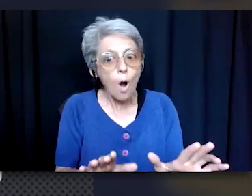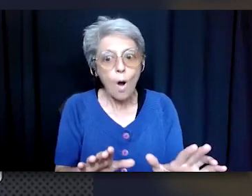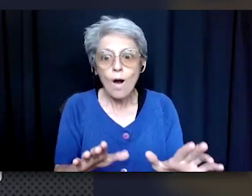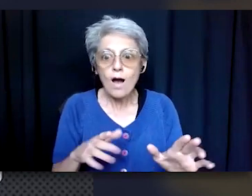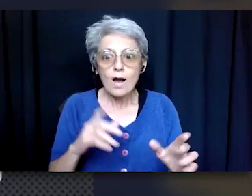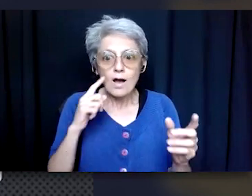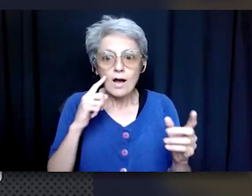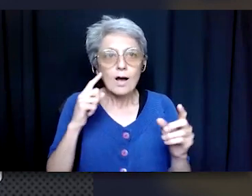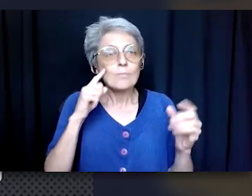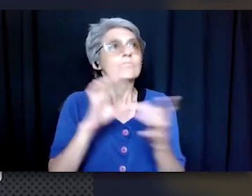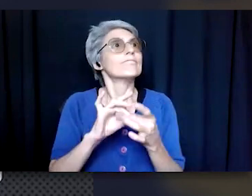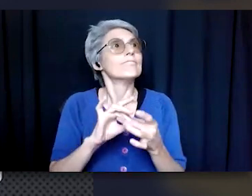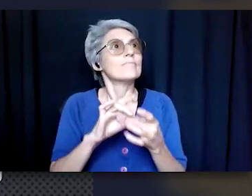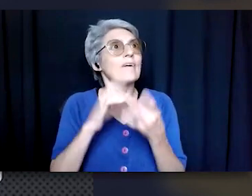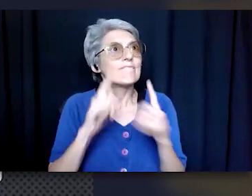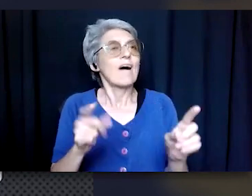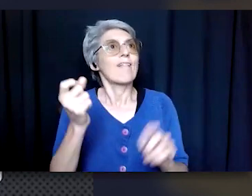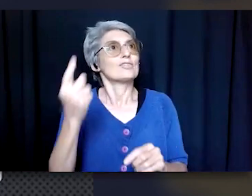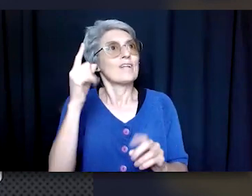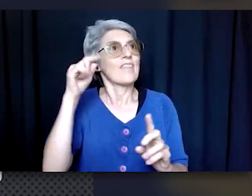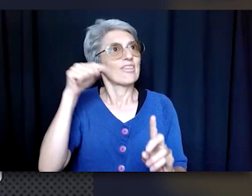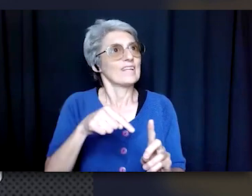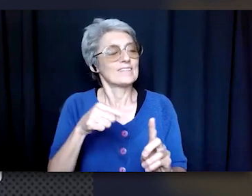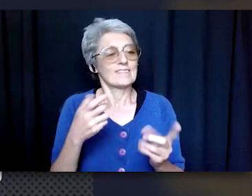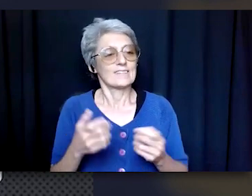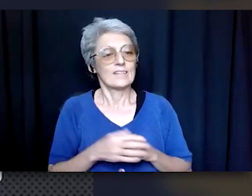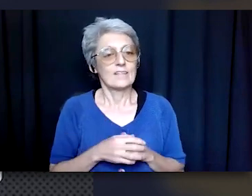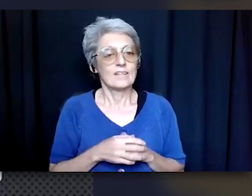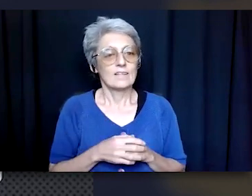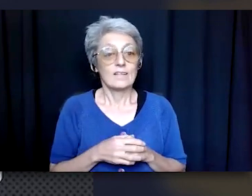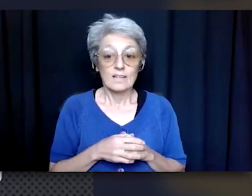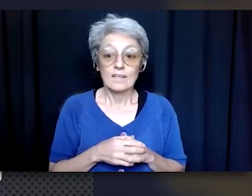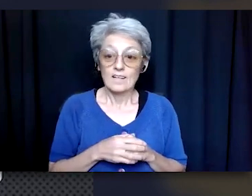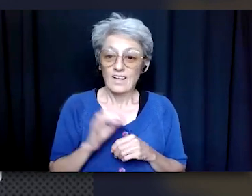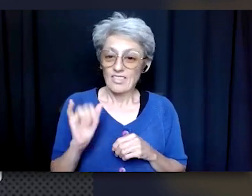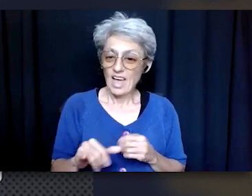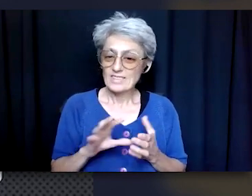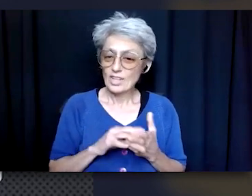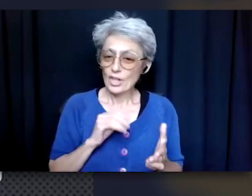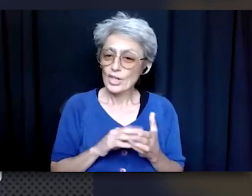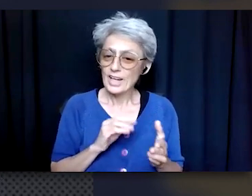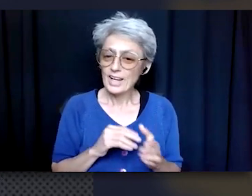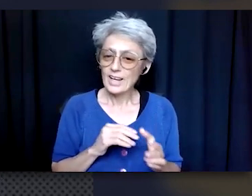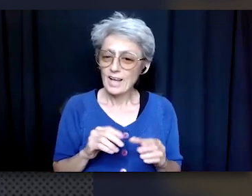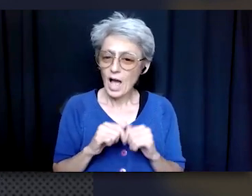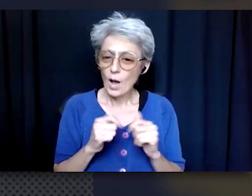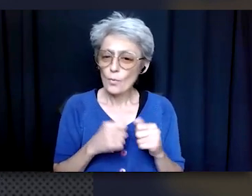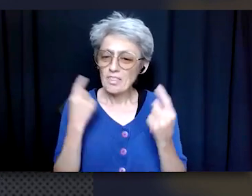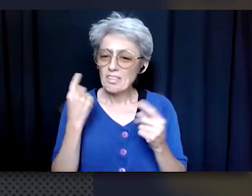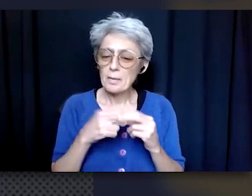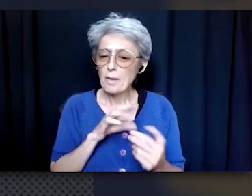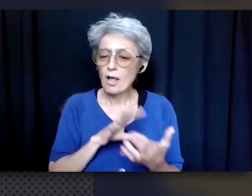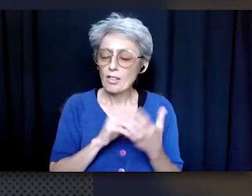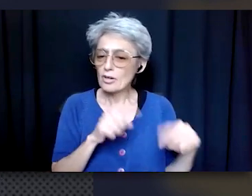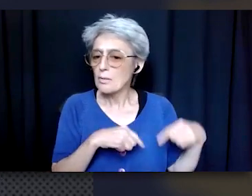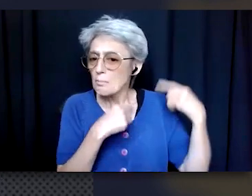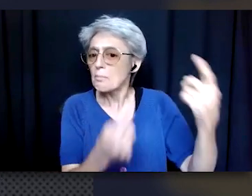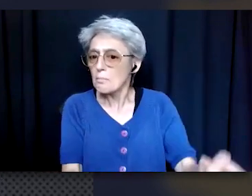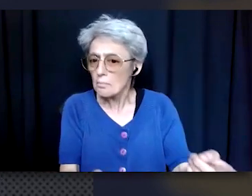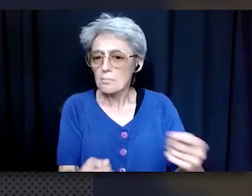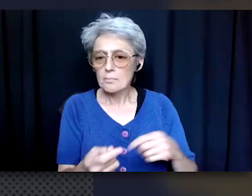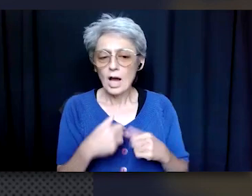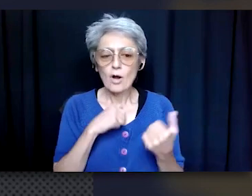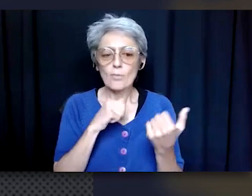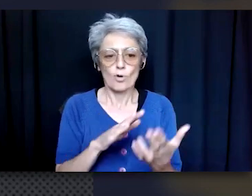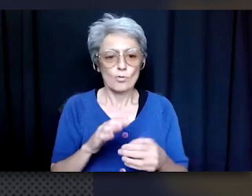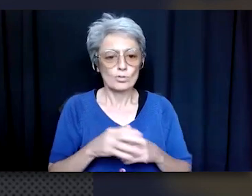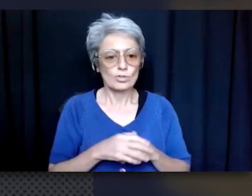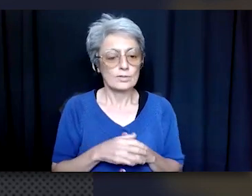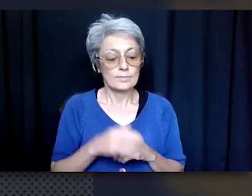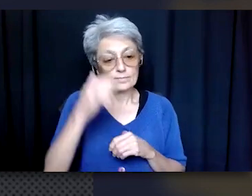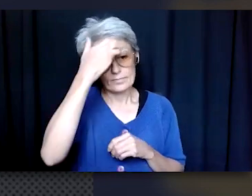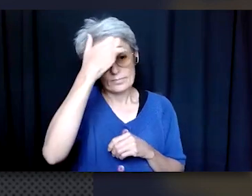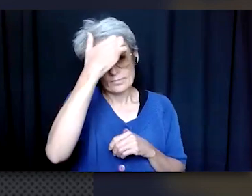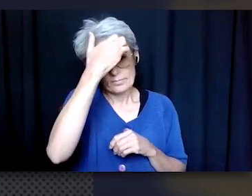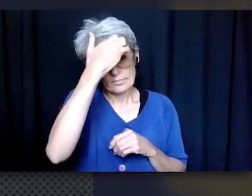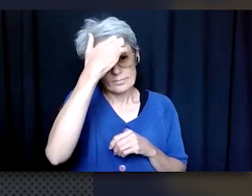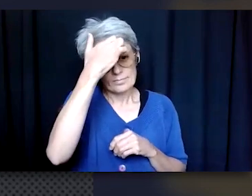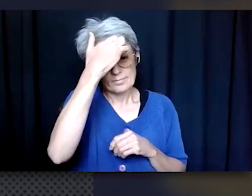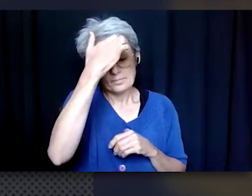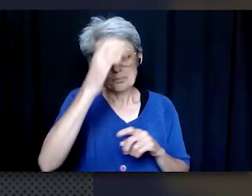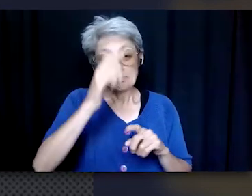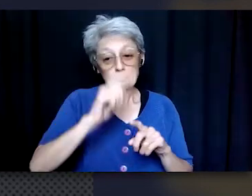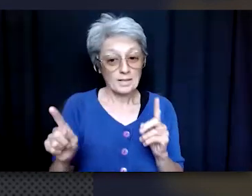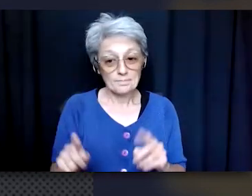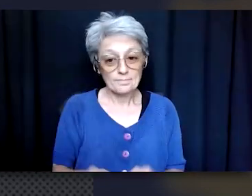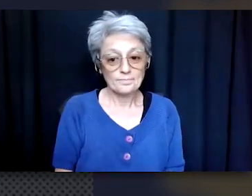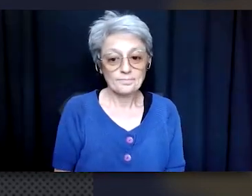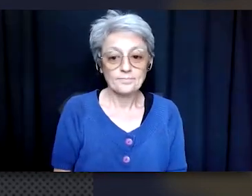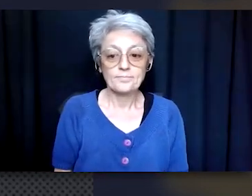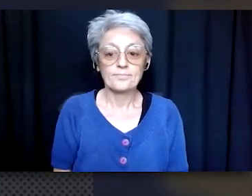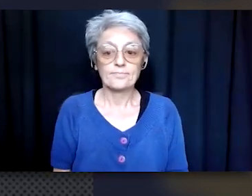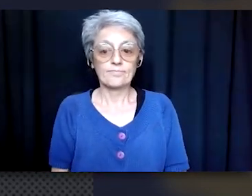Right? That’s how we have constructed and thought of learning. If you just throw the output out,